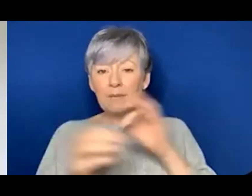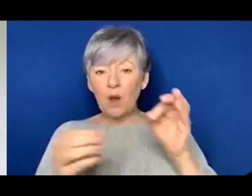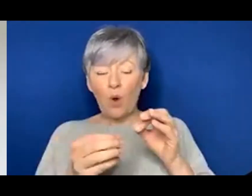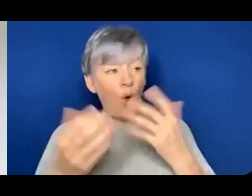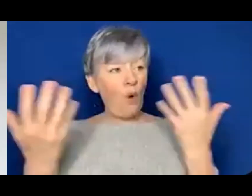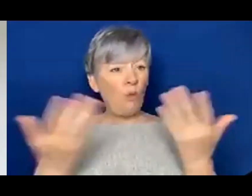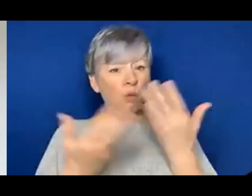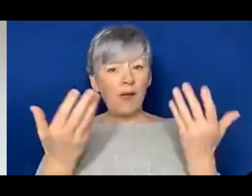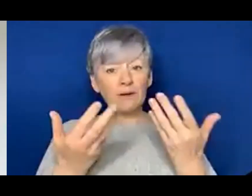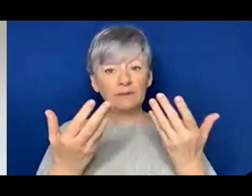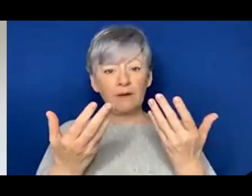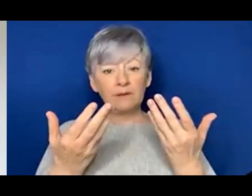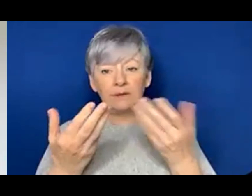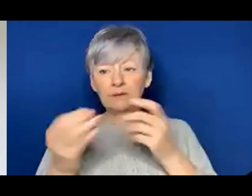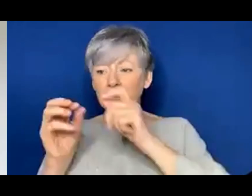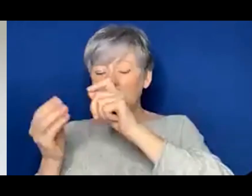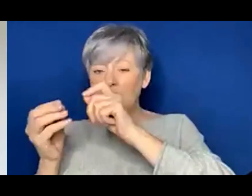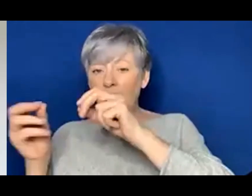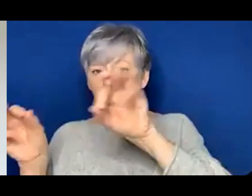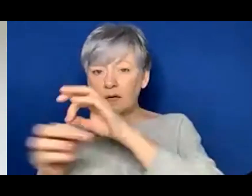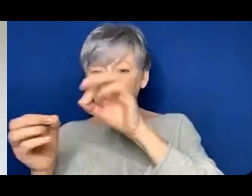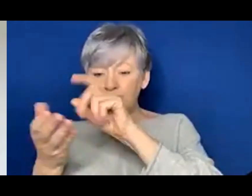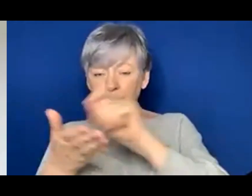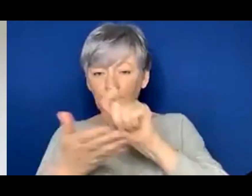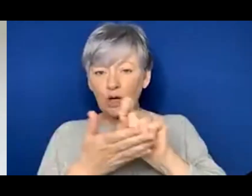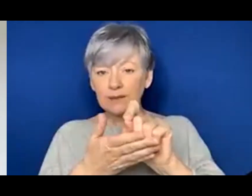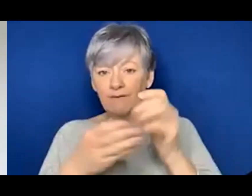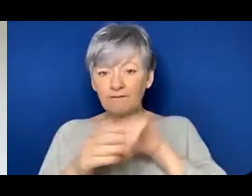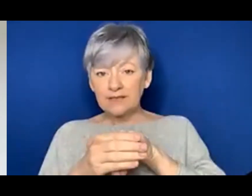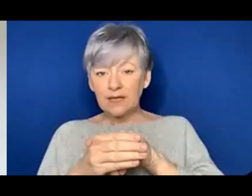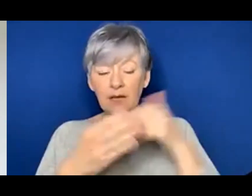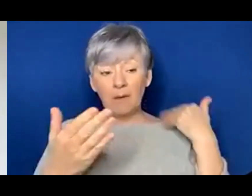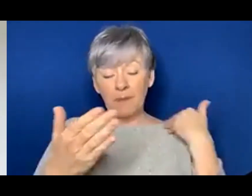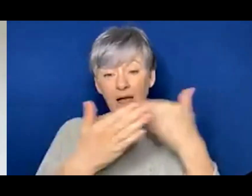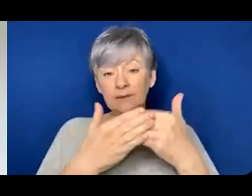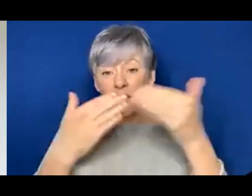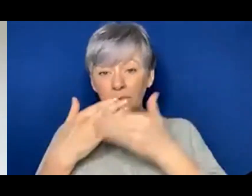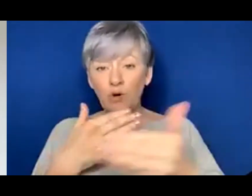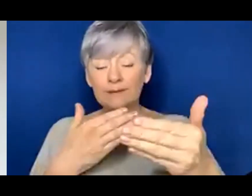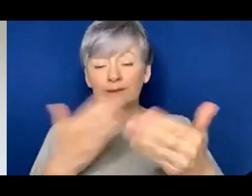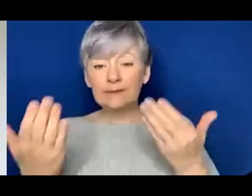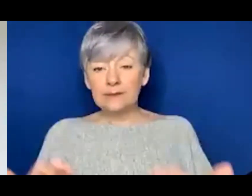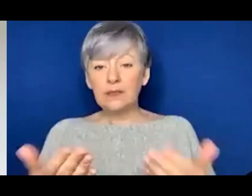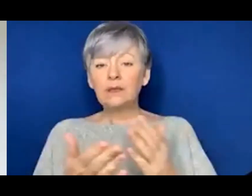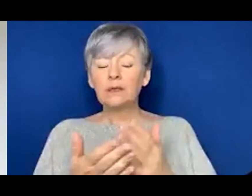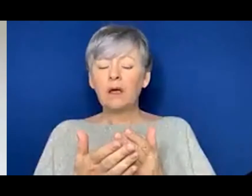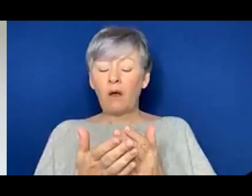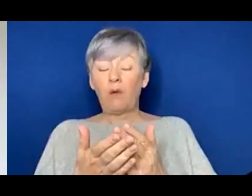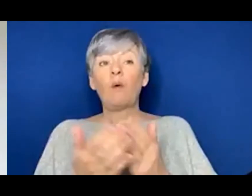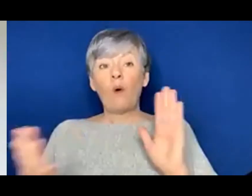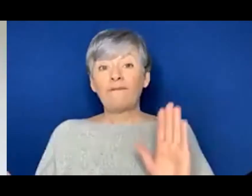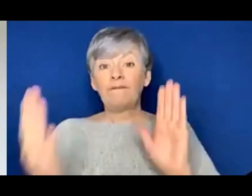composer fit in, past and present’. we first faced the difficulty of discussing music history.